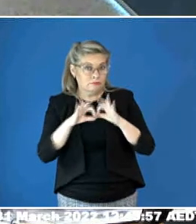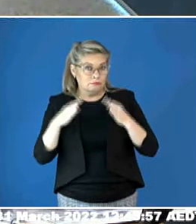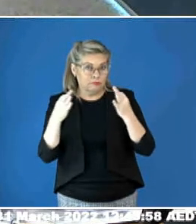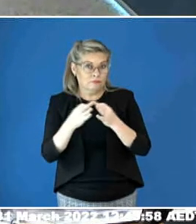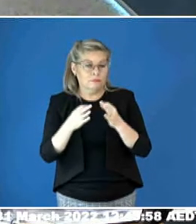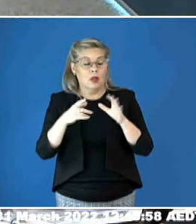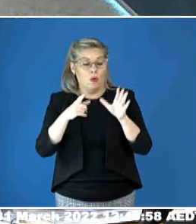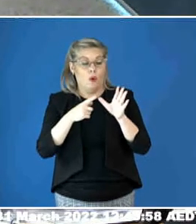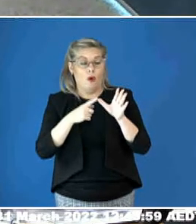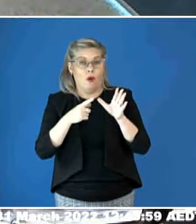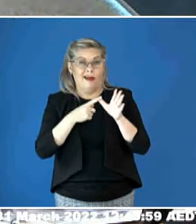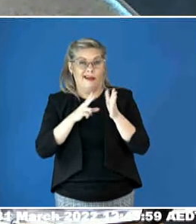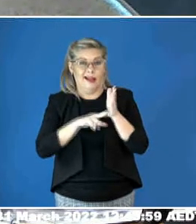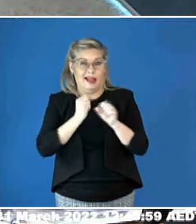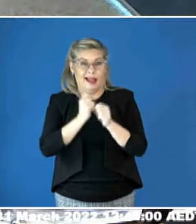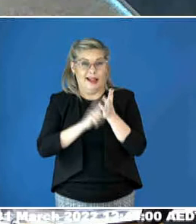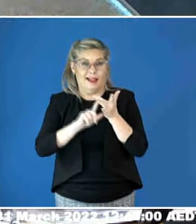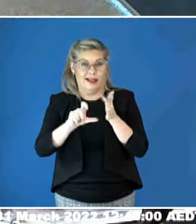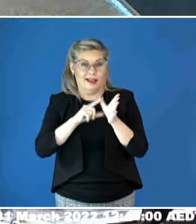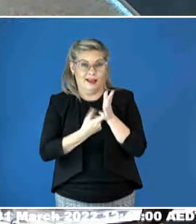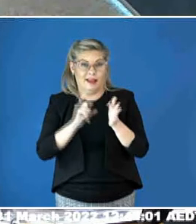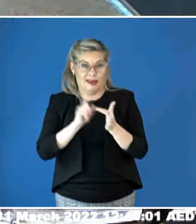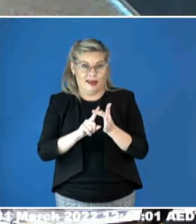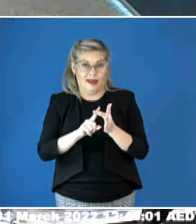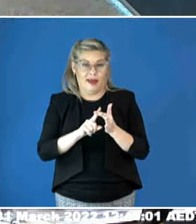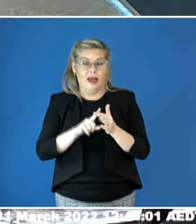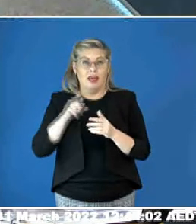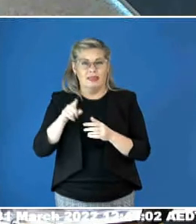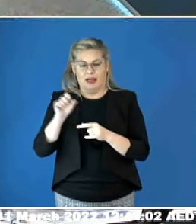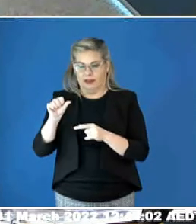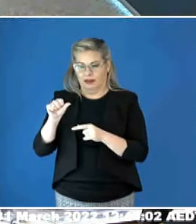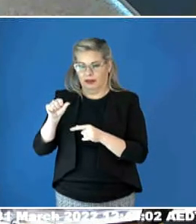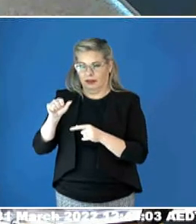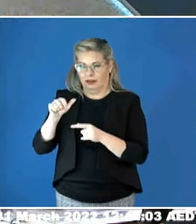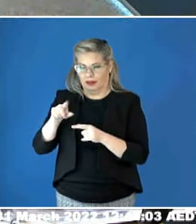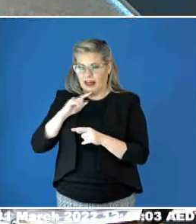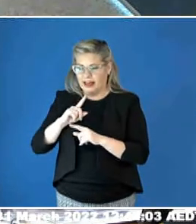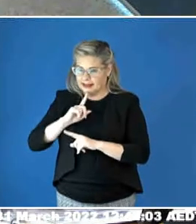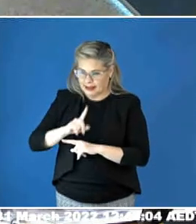Niky's family that Niky see a doctor. All right. MR ANDREATIDIS: And, secondly, whether --